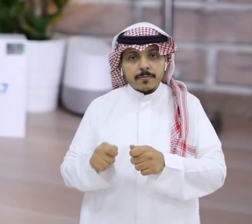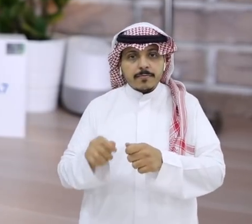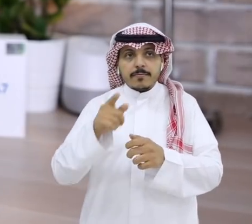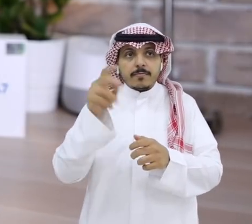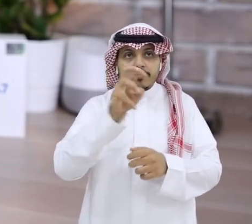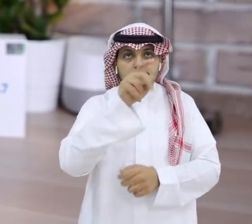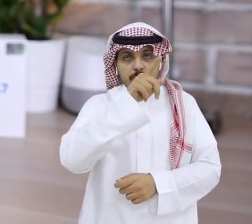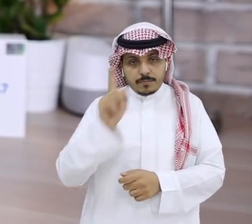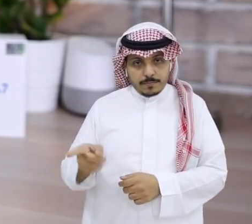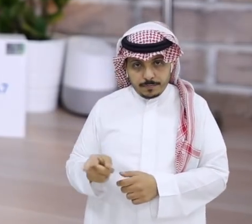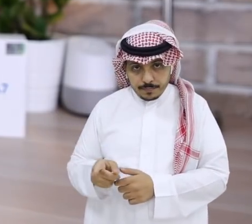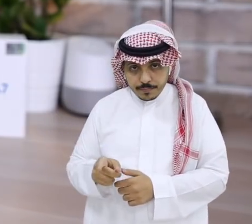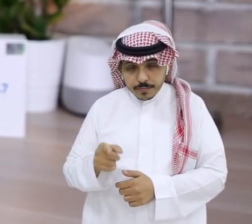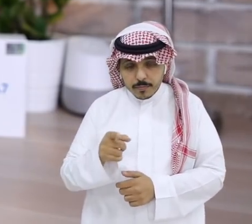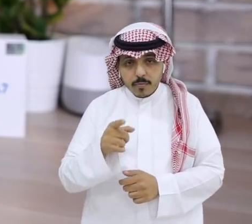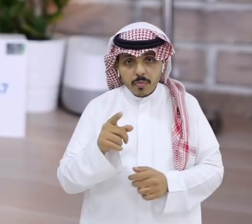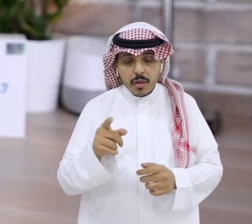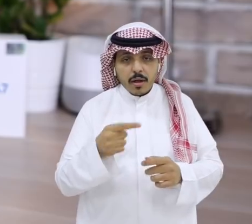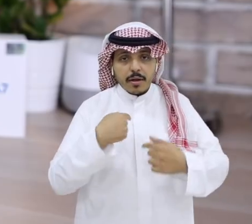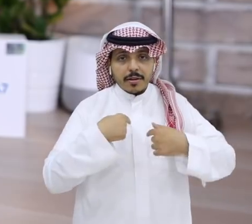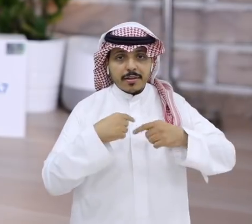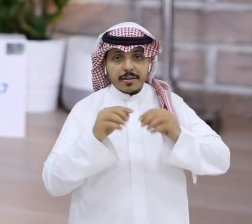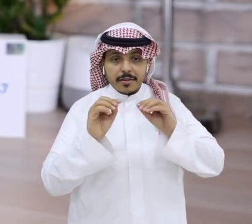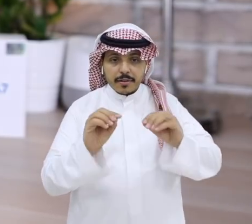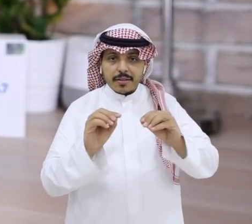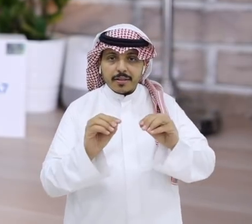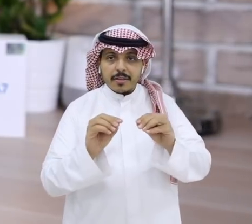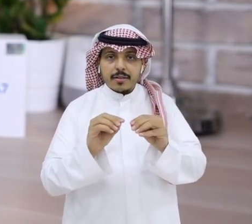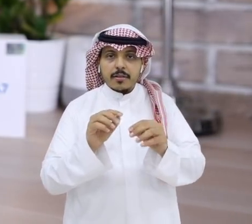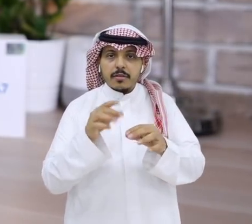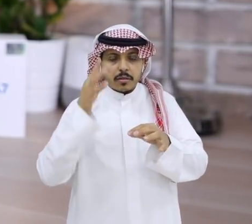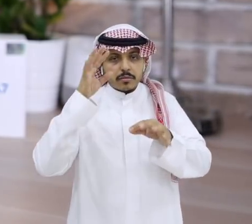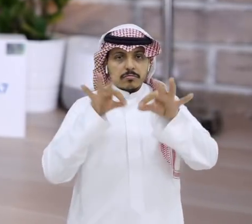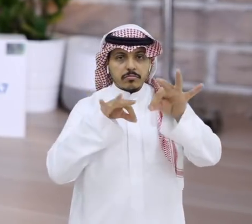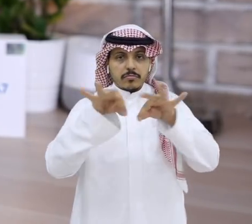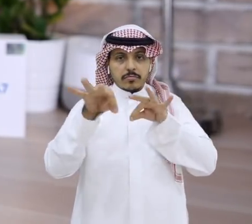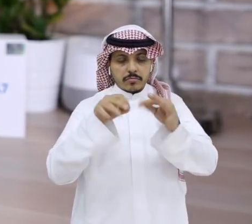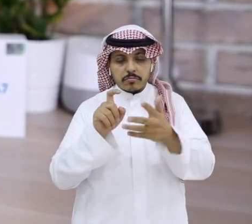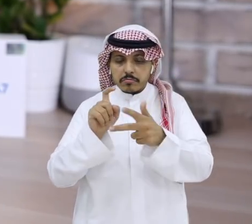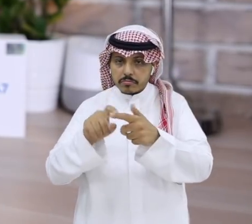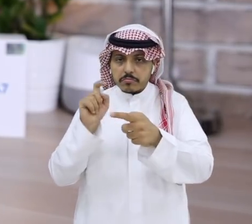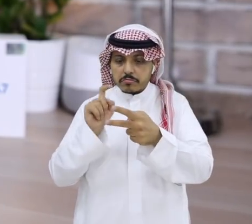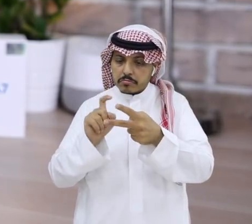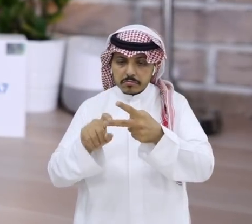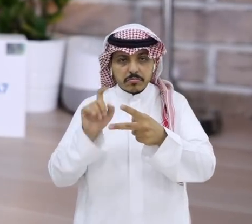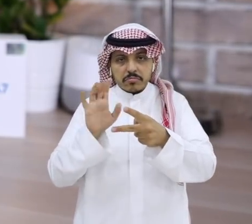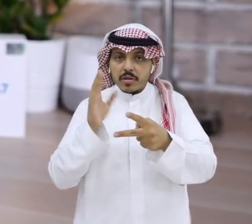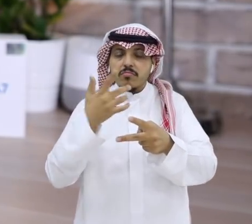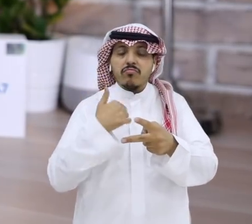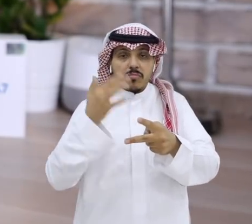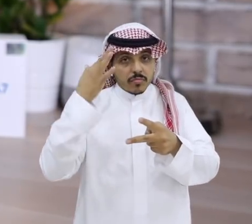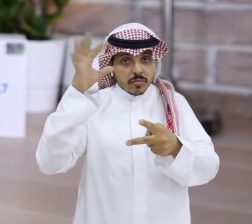Apple was fined about 1 billion, and then they decided to add a setting to control the throttling.